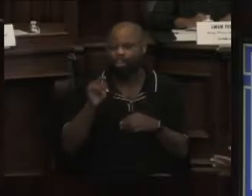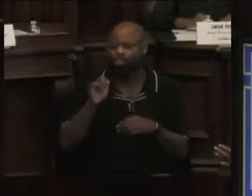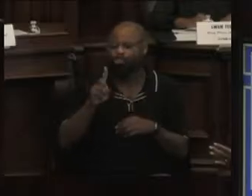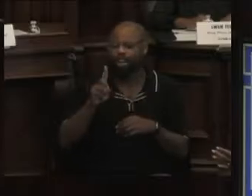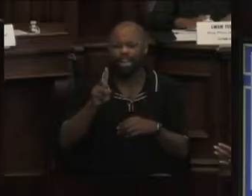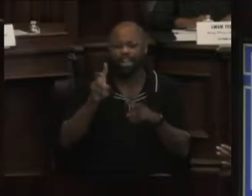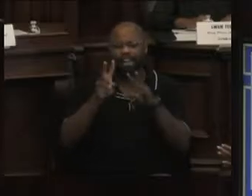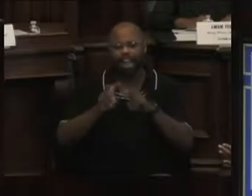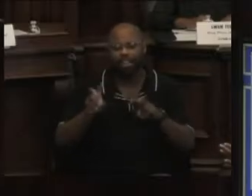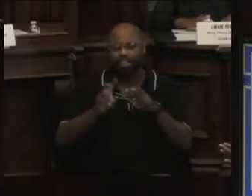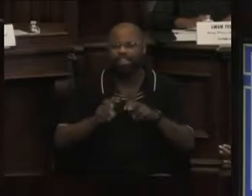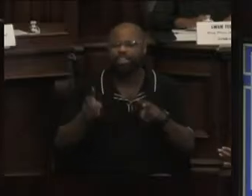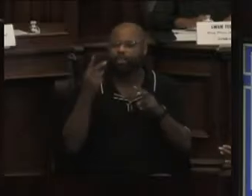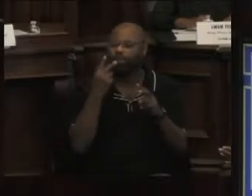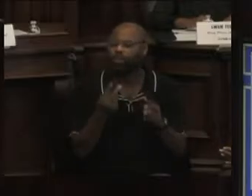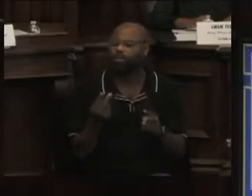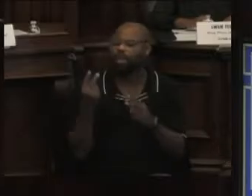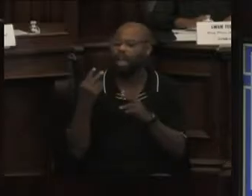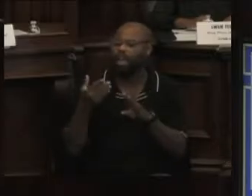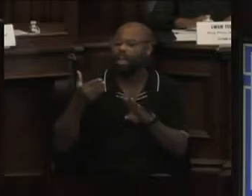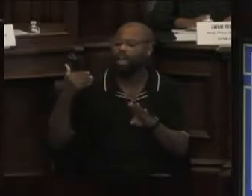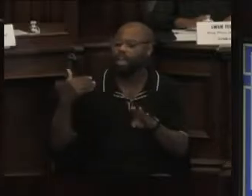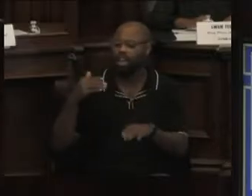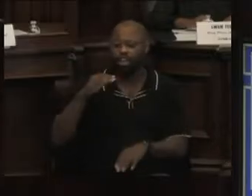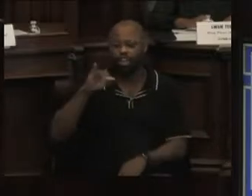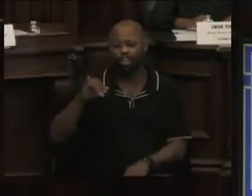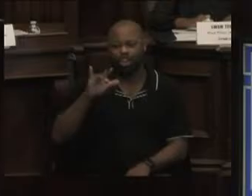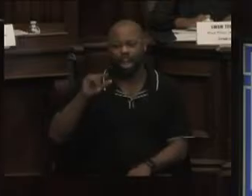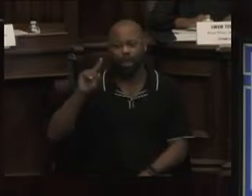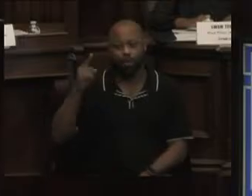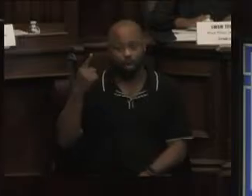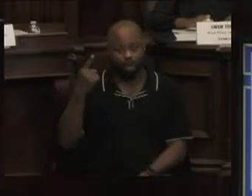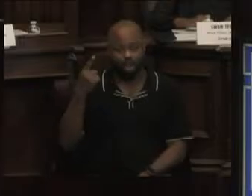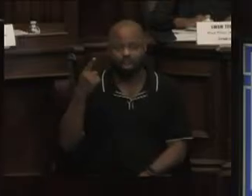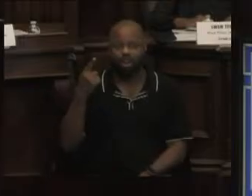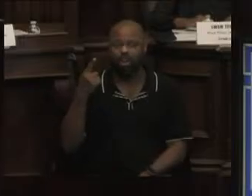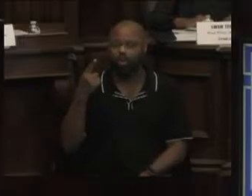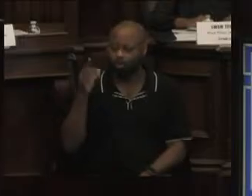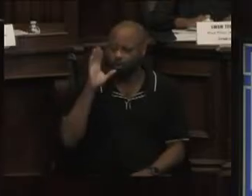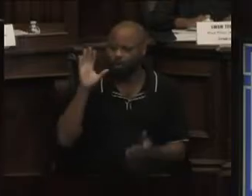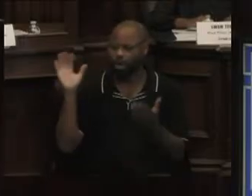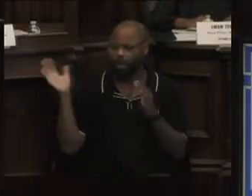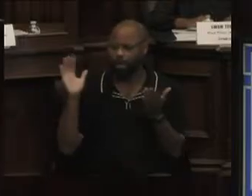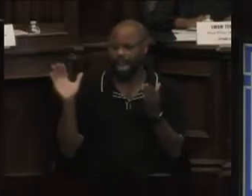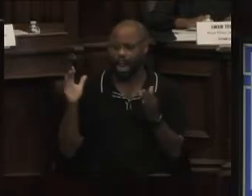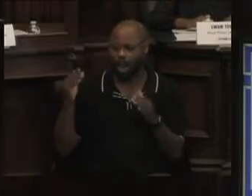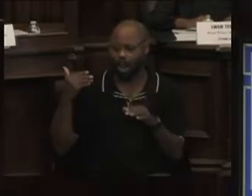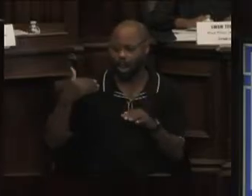AJ, that you picked up on the trend analysis. So as we do